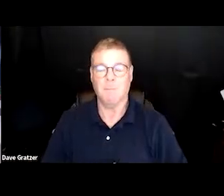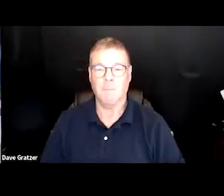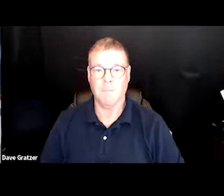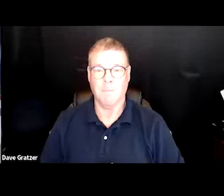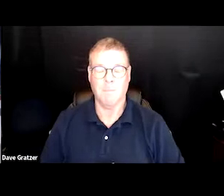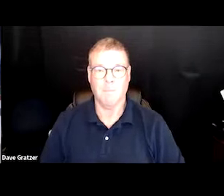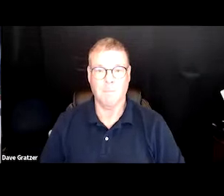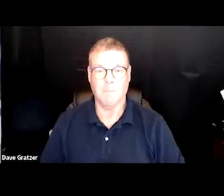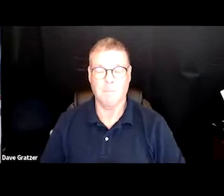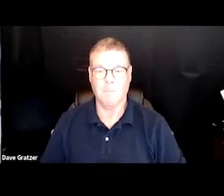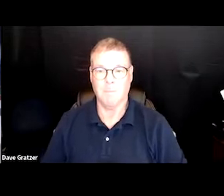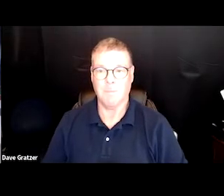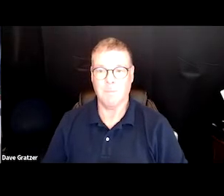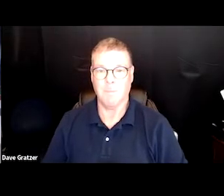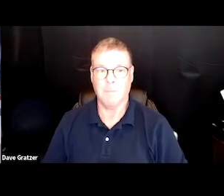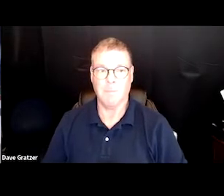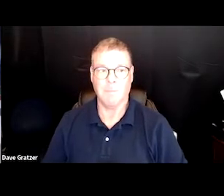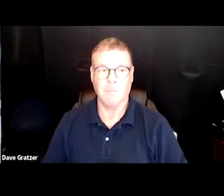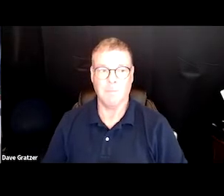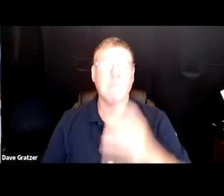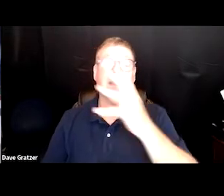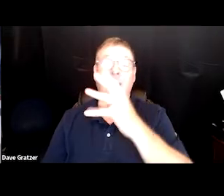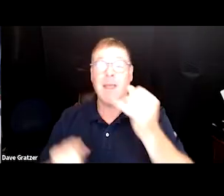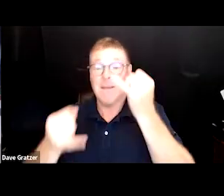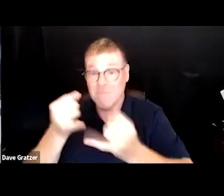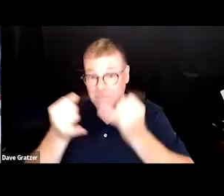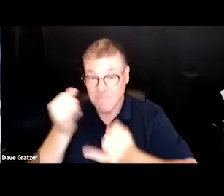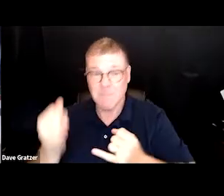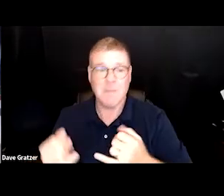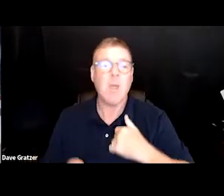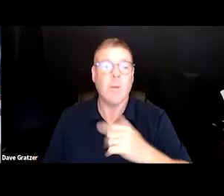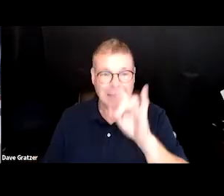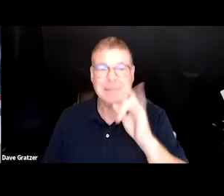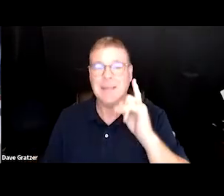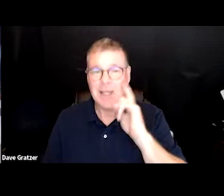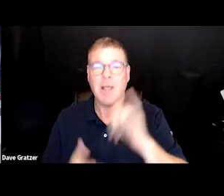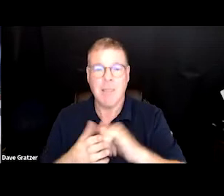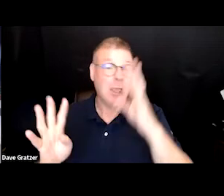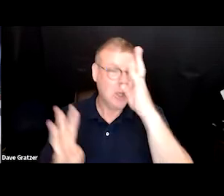with providers on the outside. And finally, we really did hear that jails are creatively addressing challenges